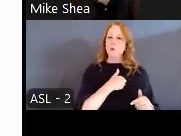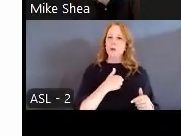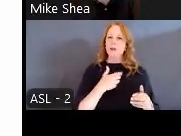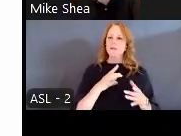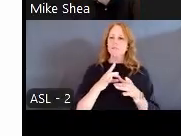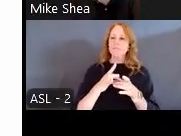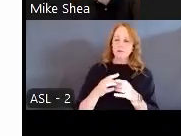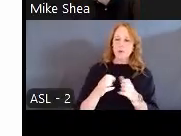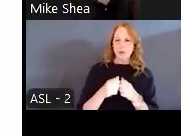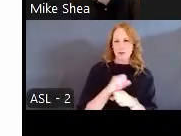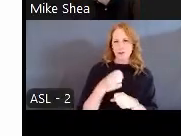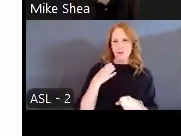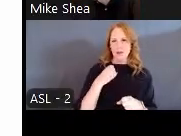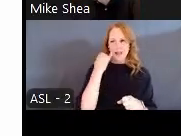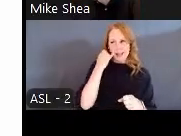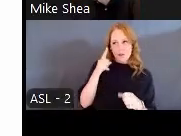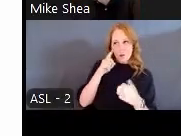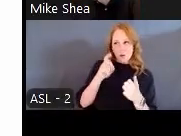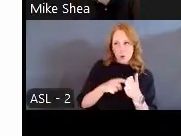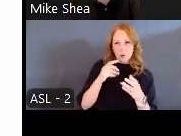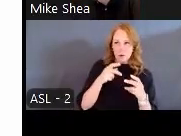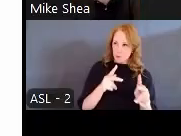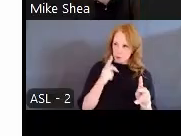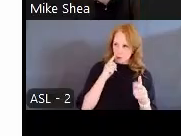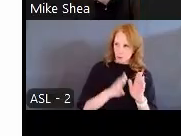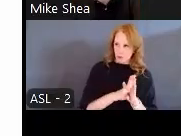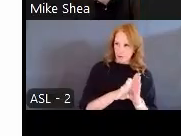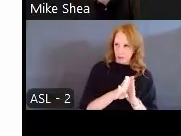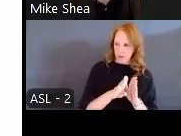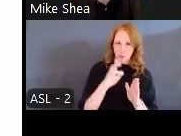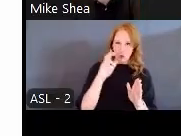they see an opportunity, if they're talking to a manager and hear of an opportunity, they will loop